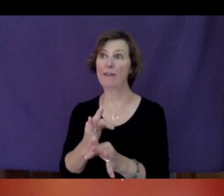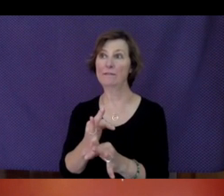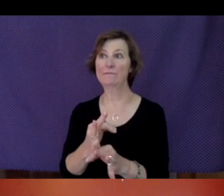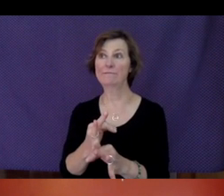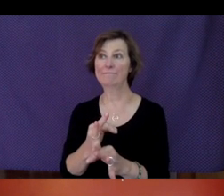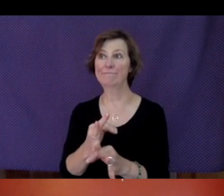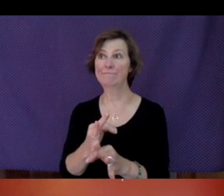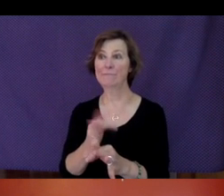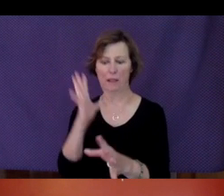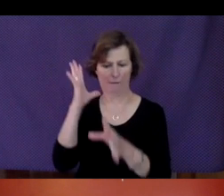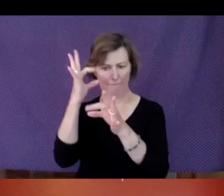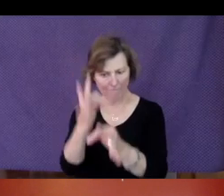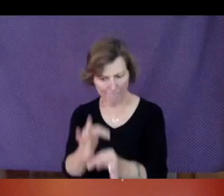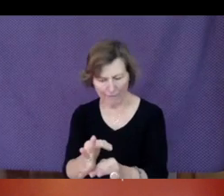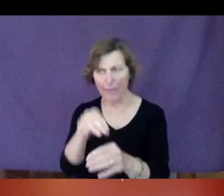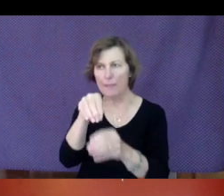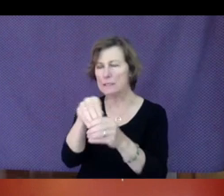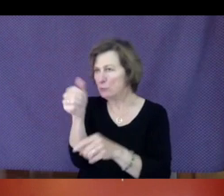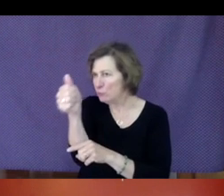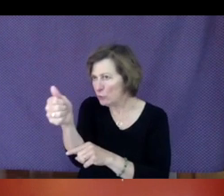Faith in yourself and trust in others